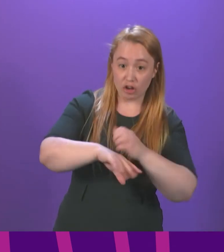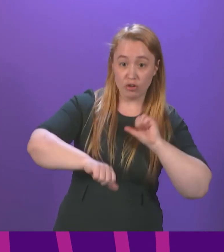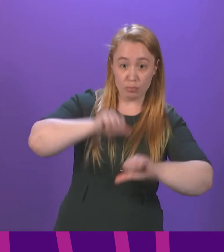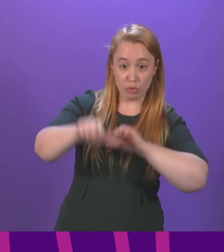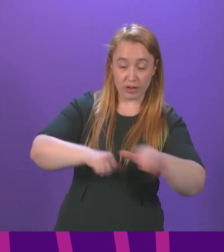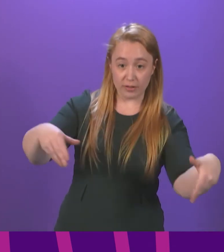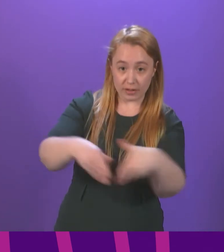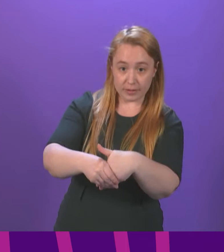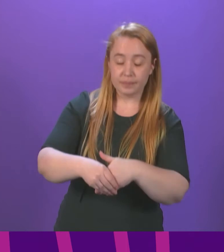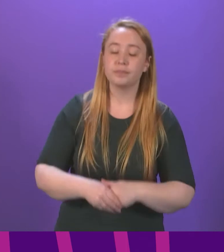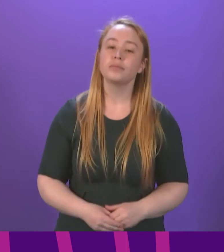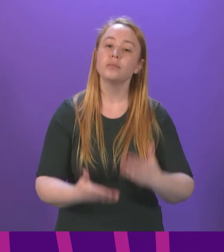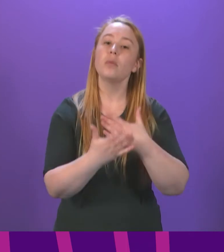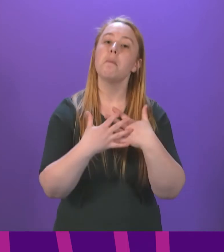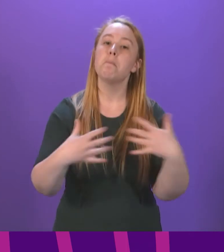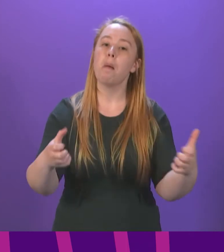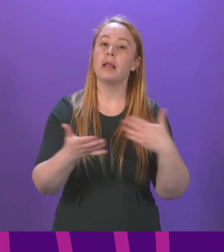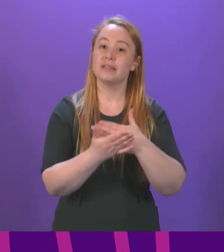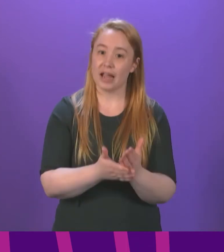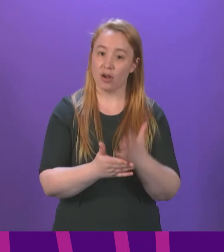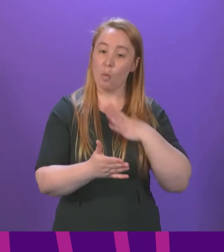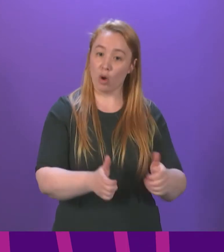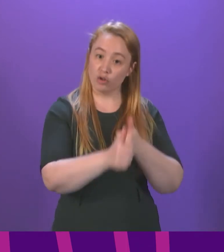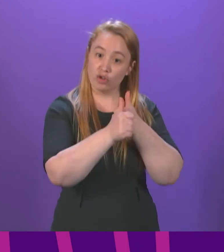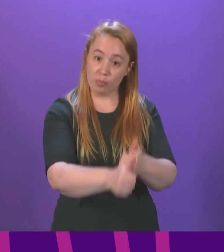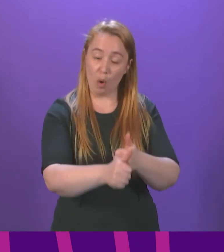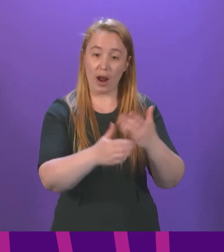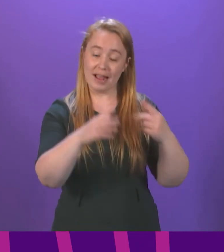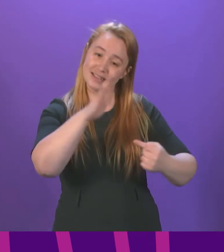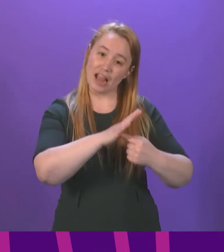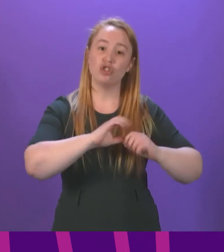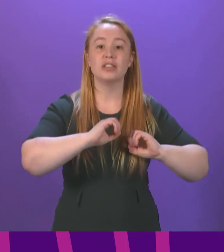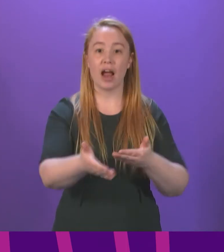In the public sector, to support the continued safe running of essential services, we have